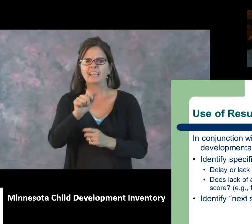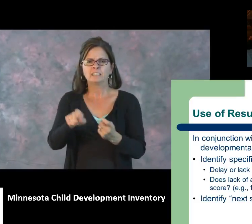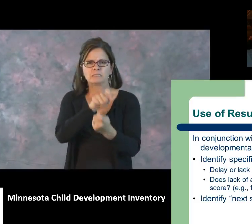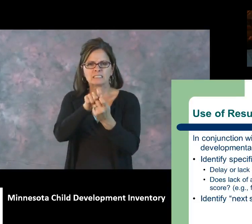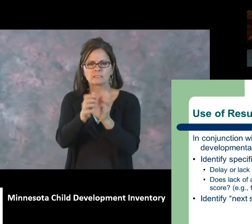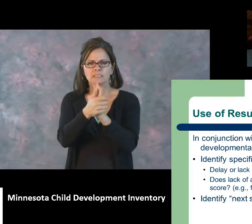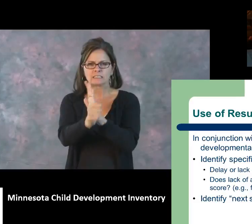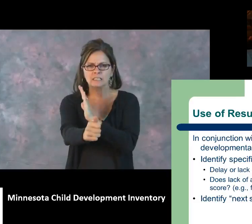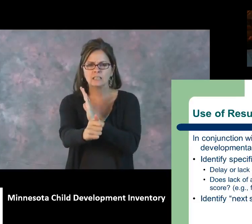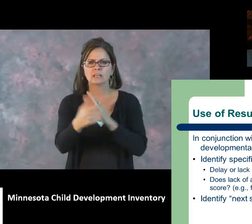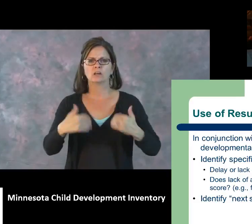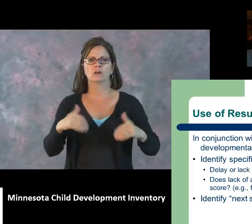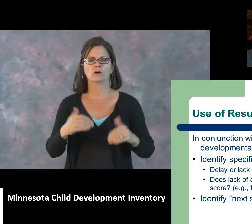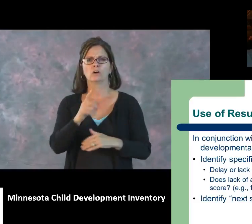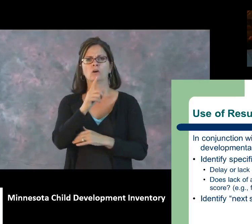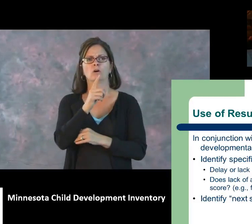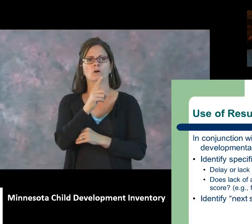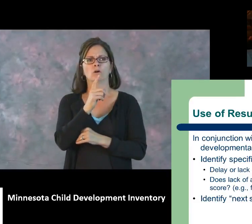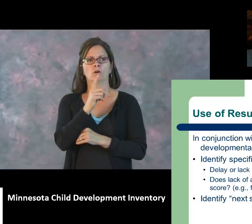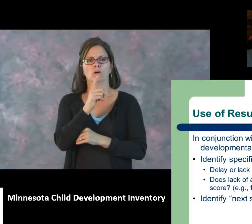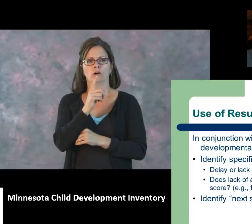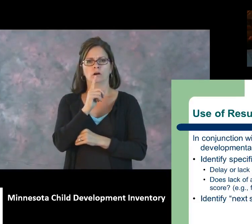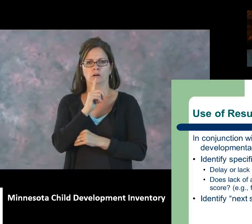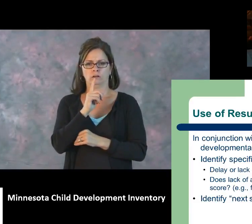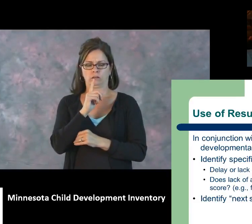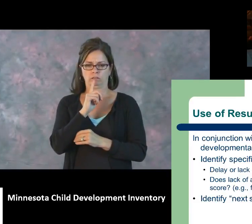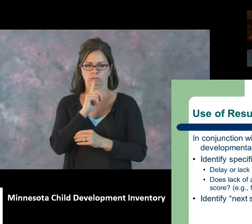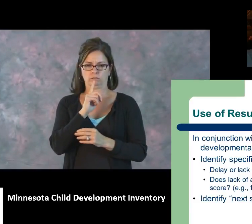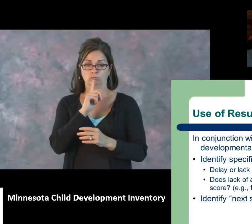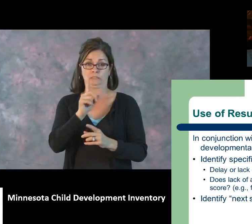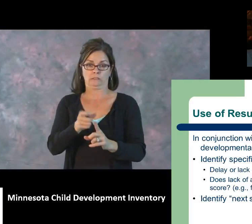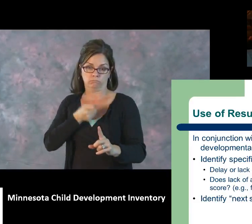dramatically impacting the child's final age score.